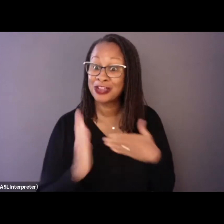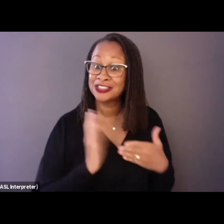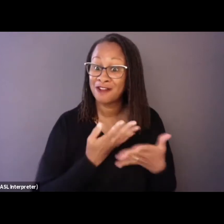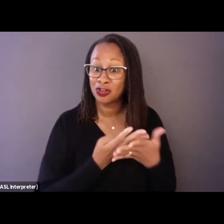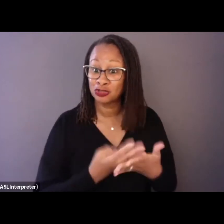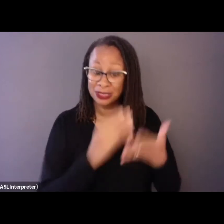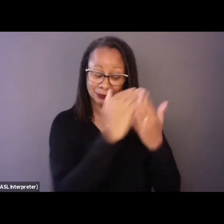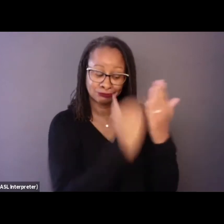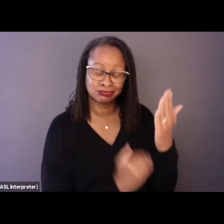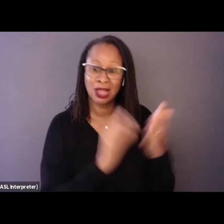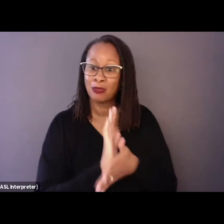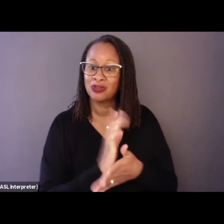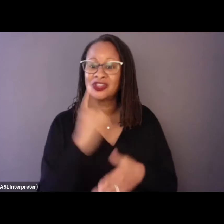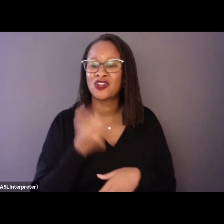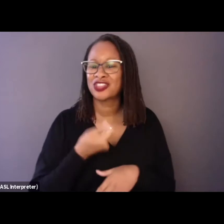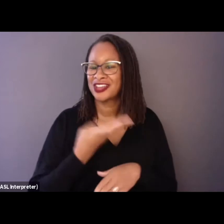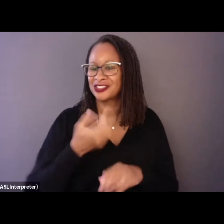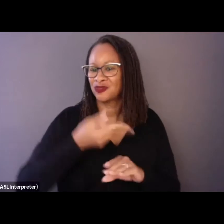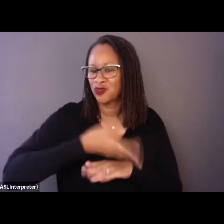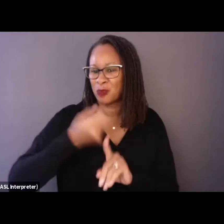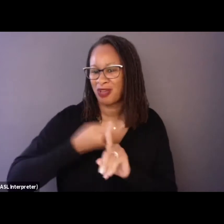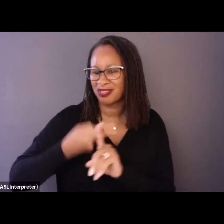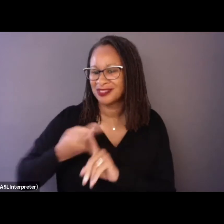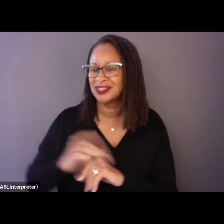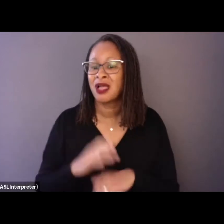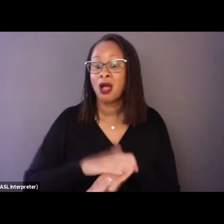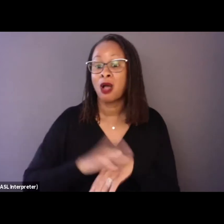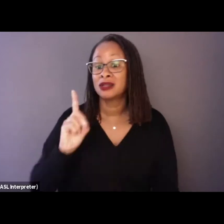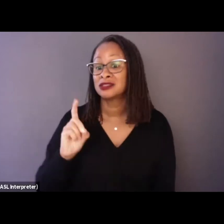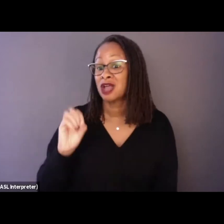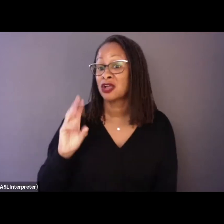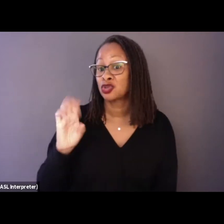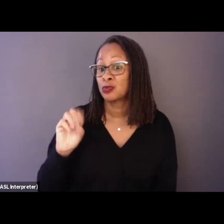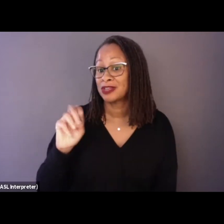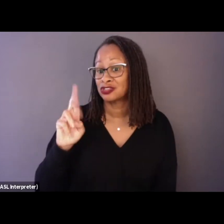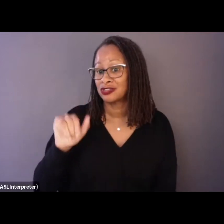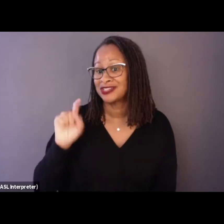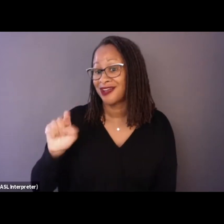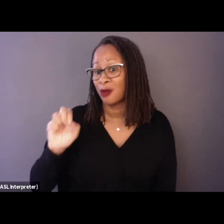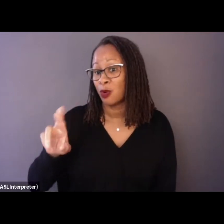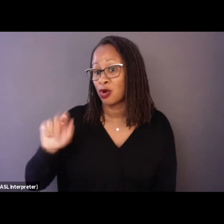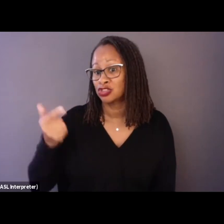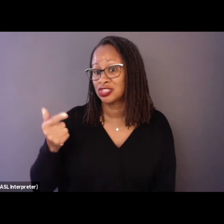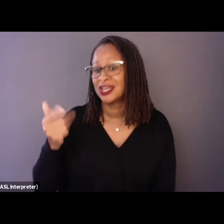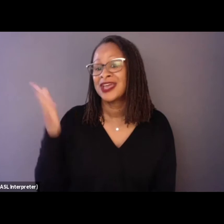for another couple of months on documentary.org/screenings-series.